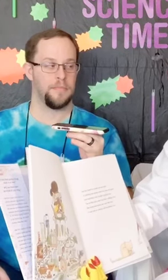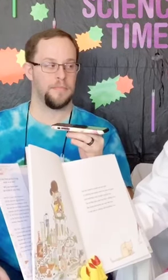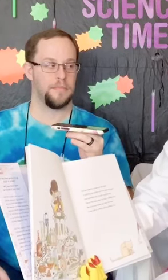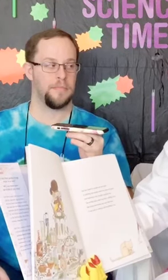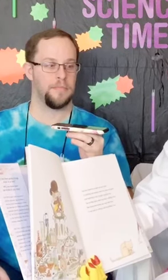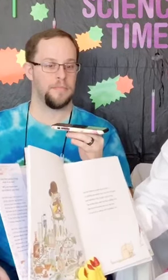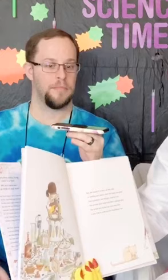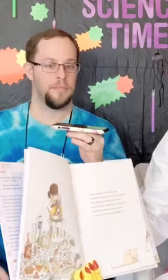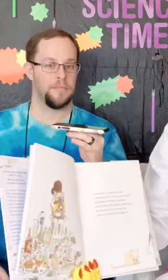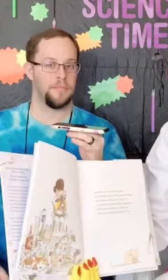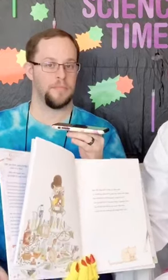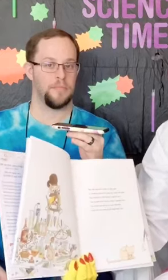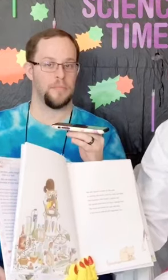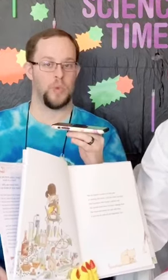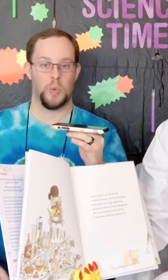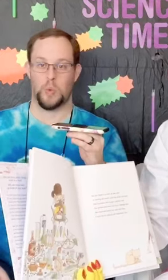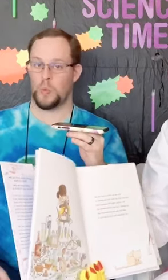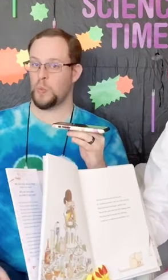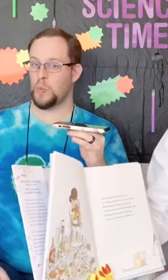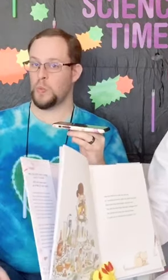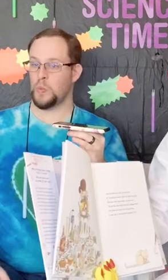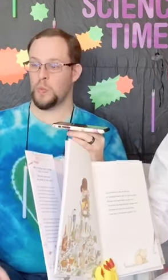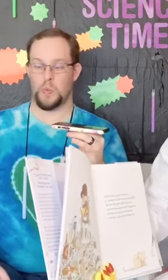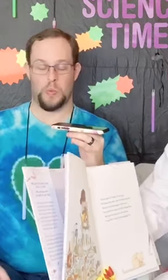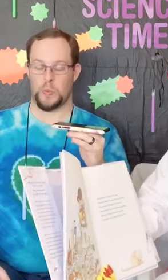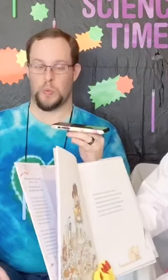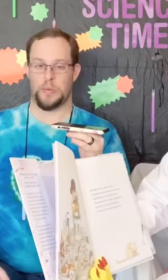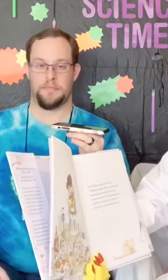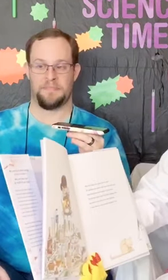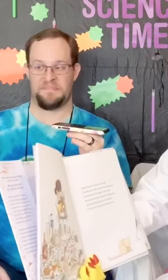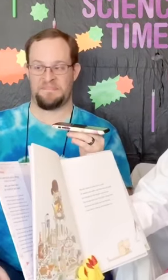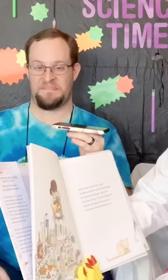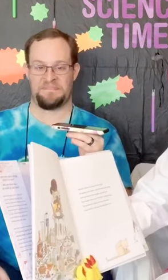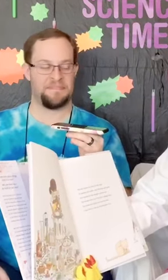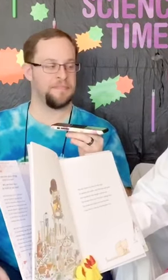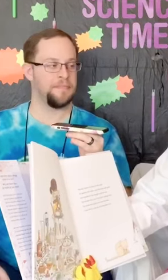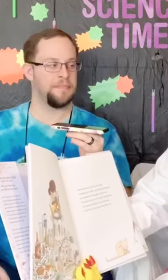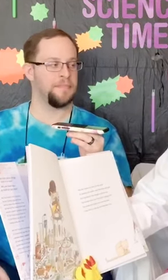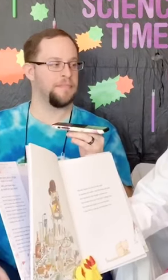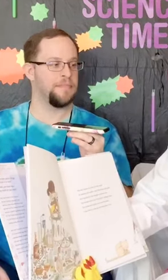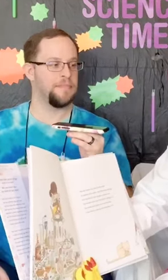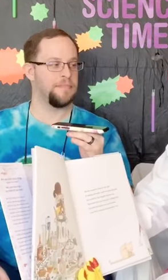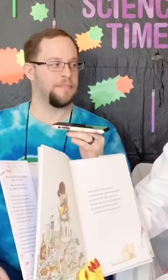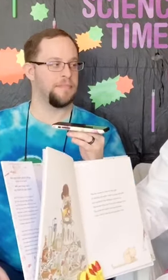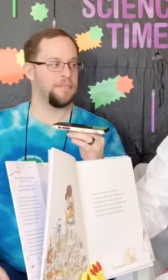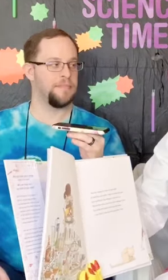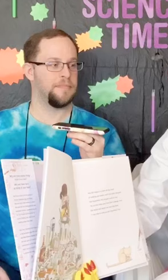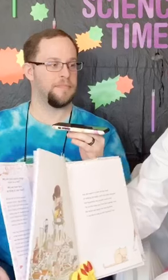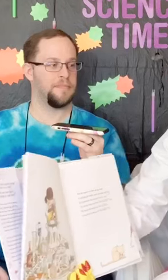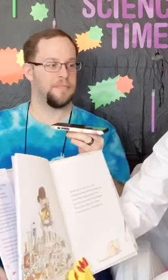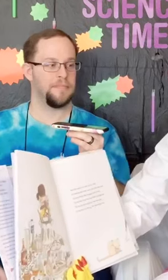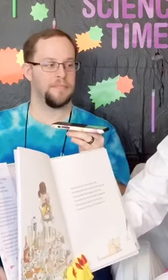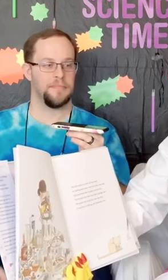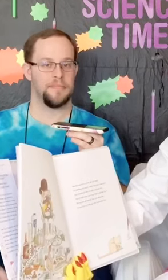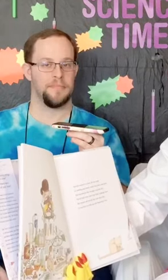came from dad's cabbage stew. She tested and tested, but soon Ada knew